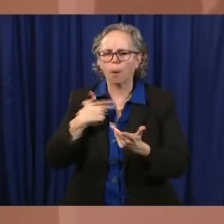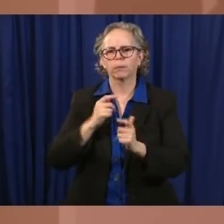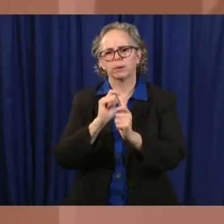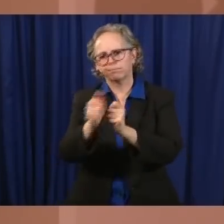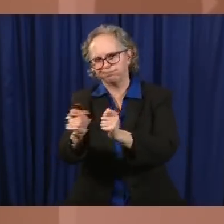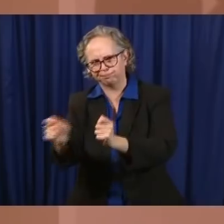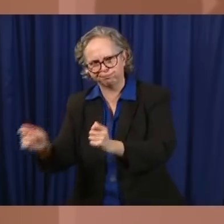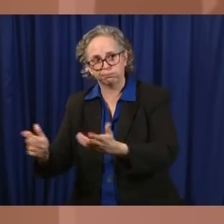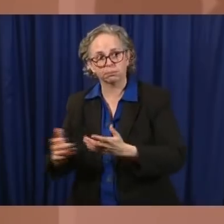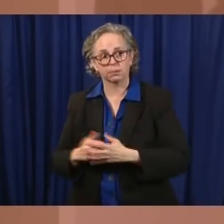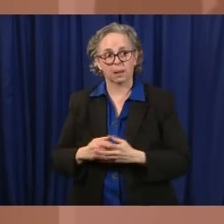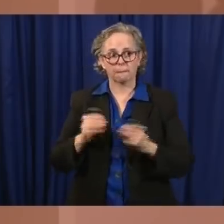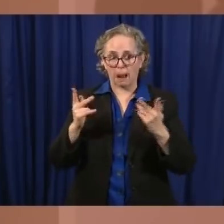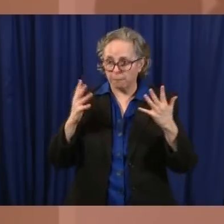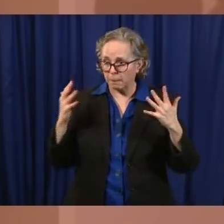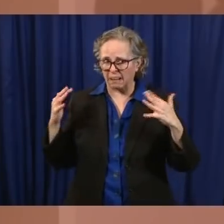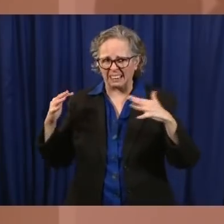PURCHASE FOR PROVIDING A SAFE